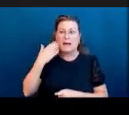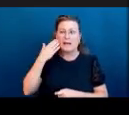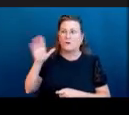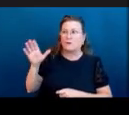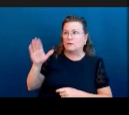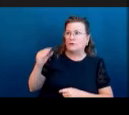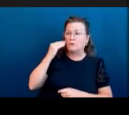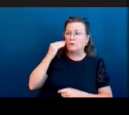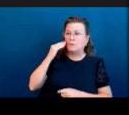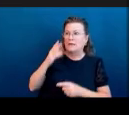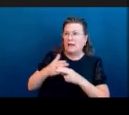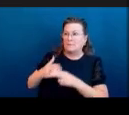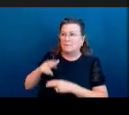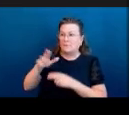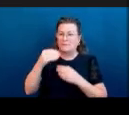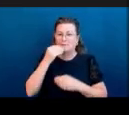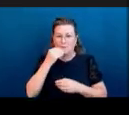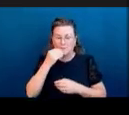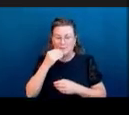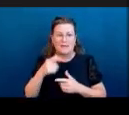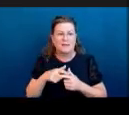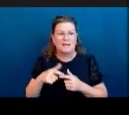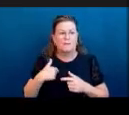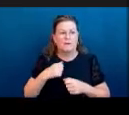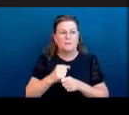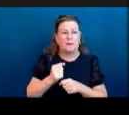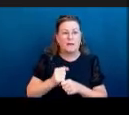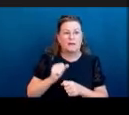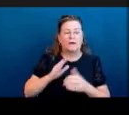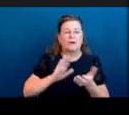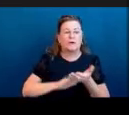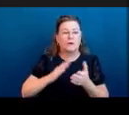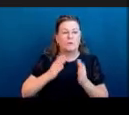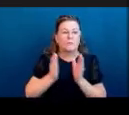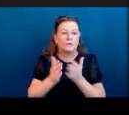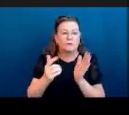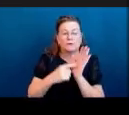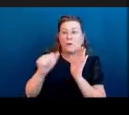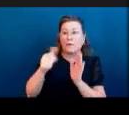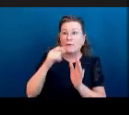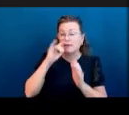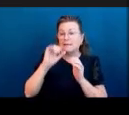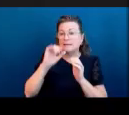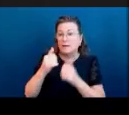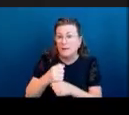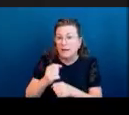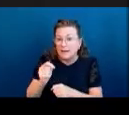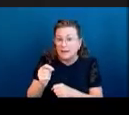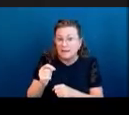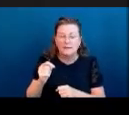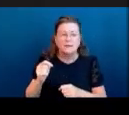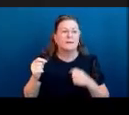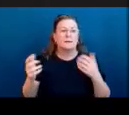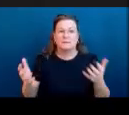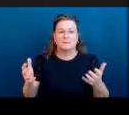foods. And then we could make a like cookbook about it, to show other kids how to make it. And so it was giving him these